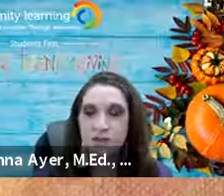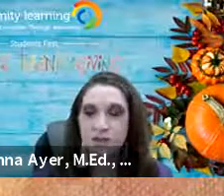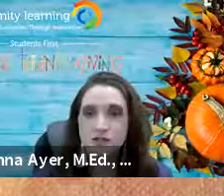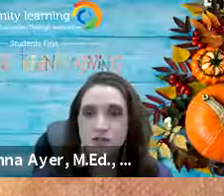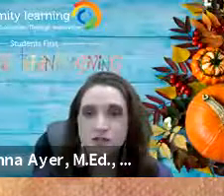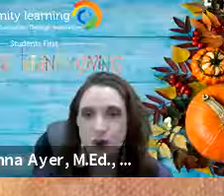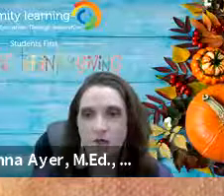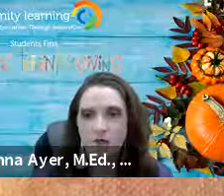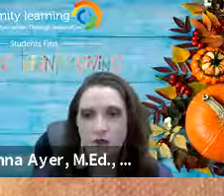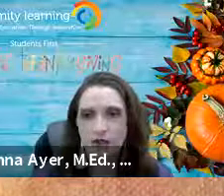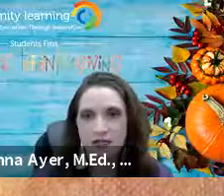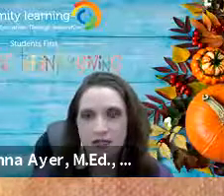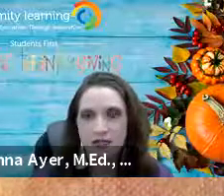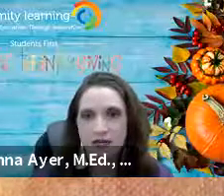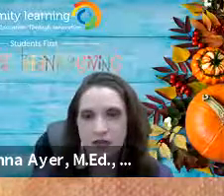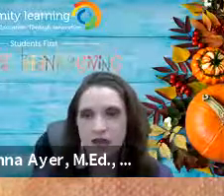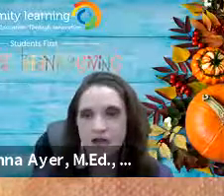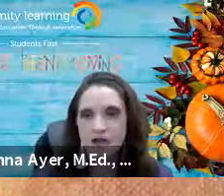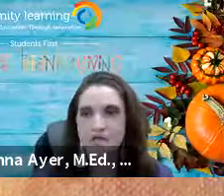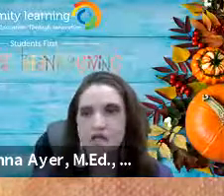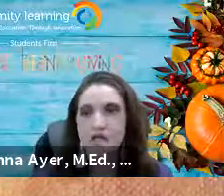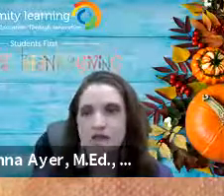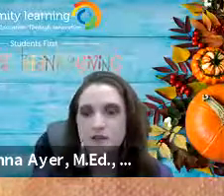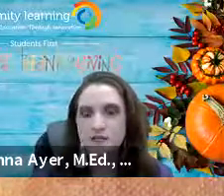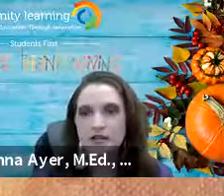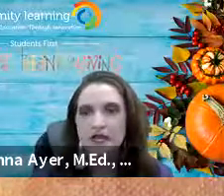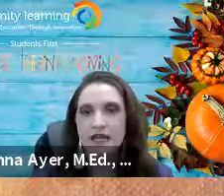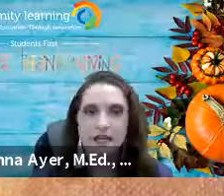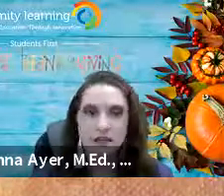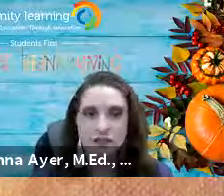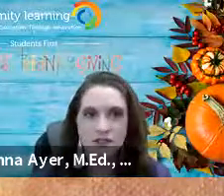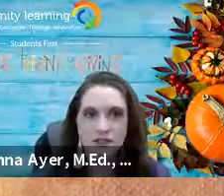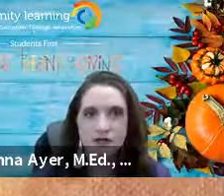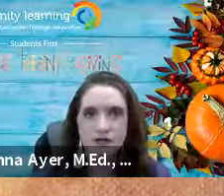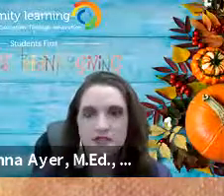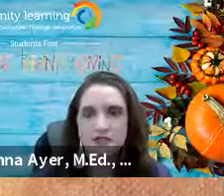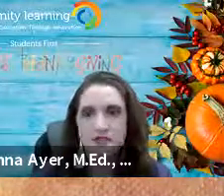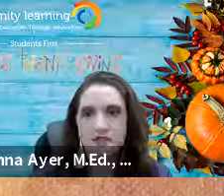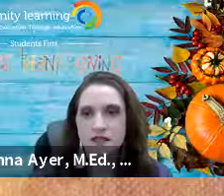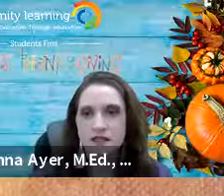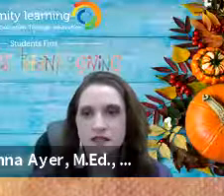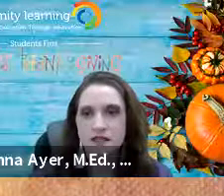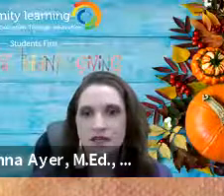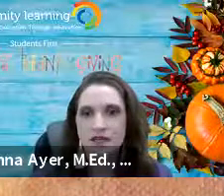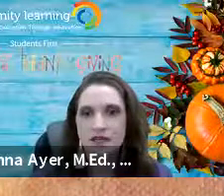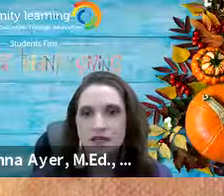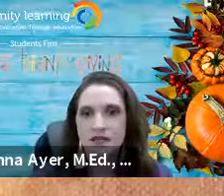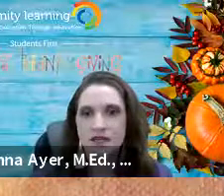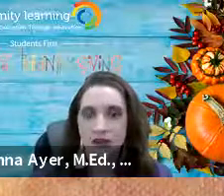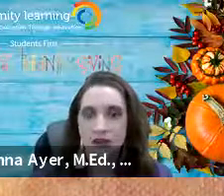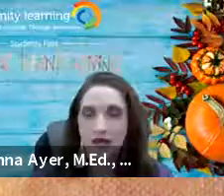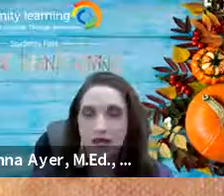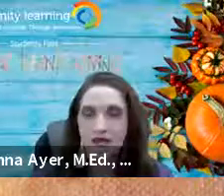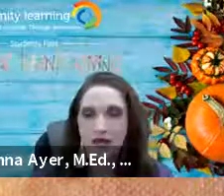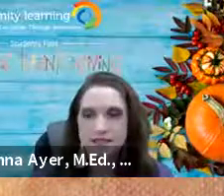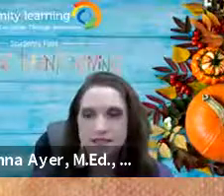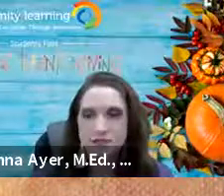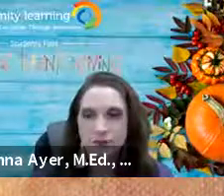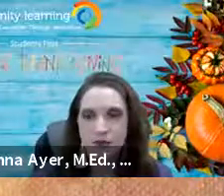Apps and the different features that zoom offers for us so that we can see how to engage our students and get them participating in the lesson with